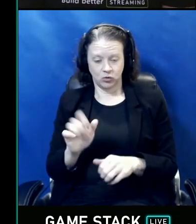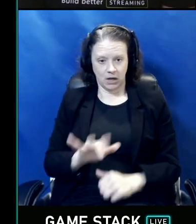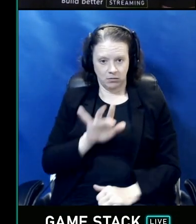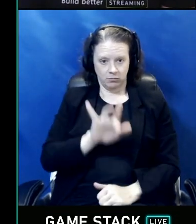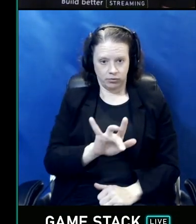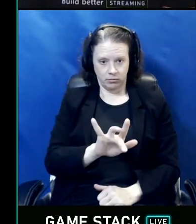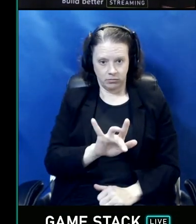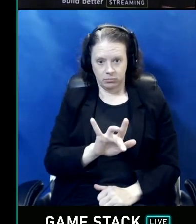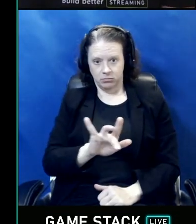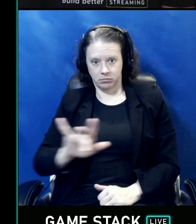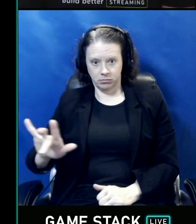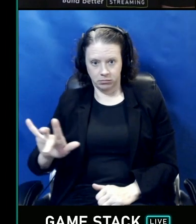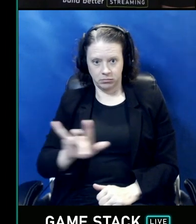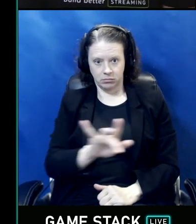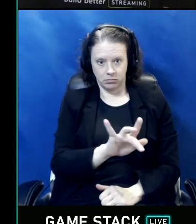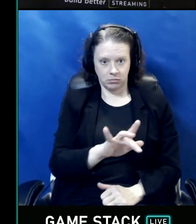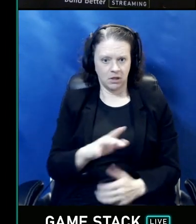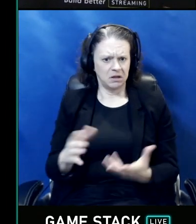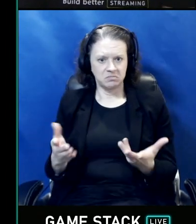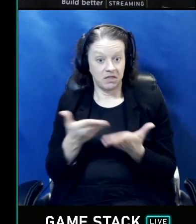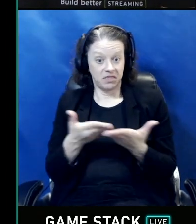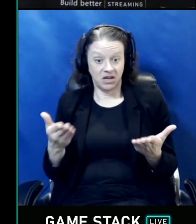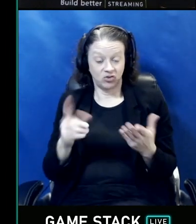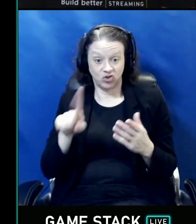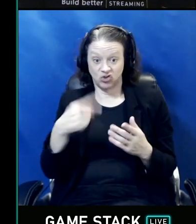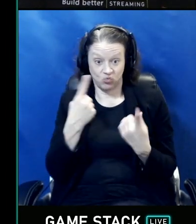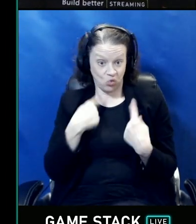Things, basically, just work as you might expect.